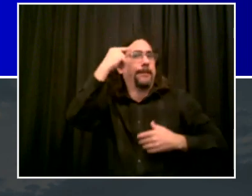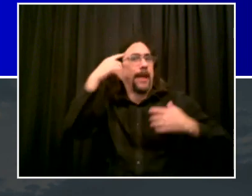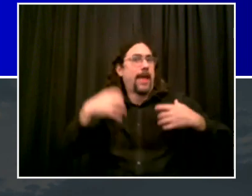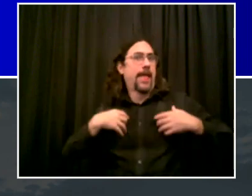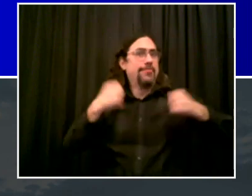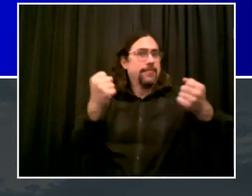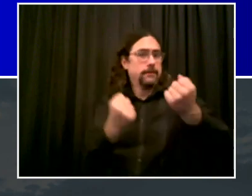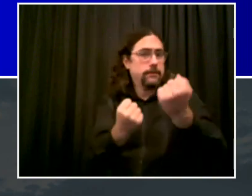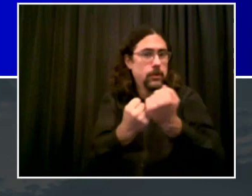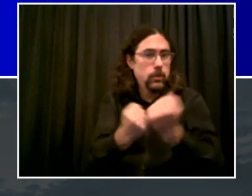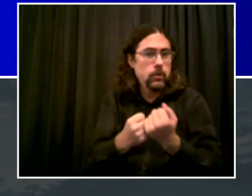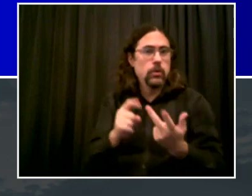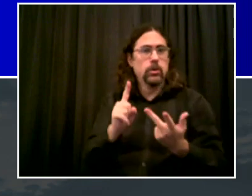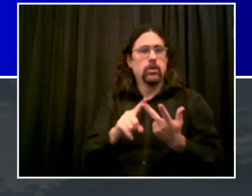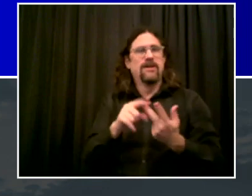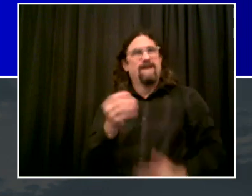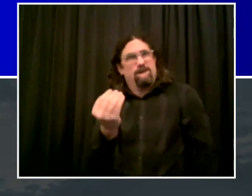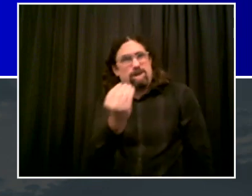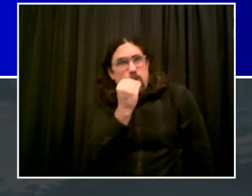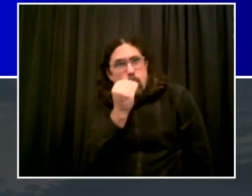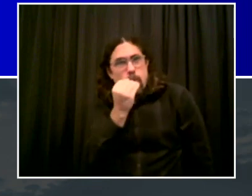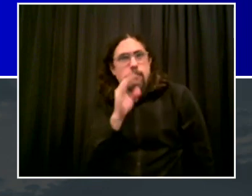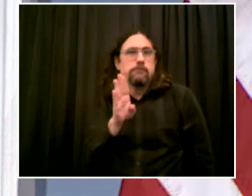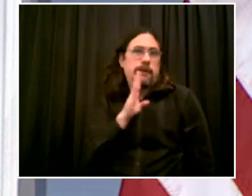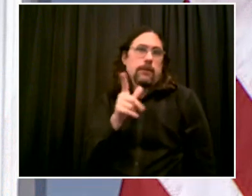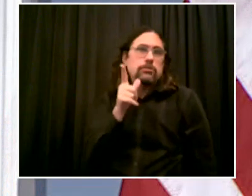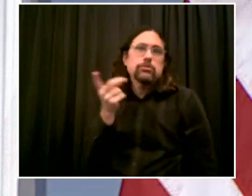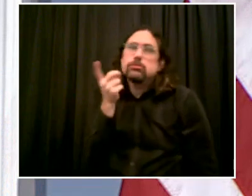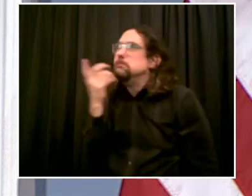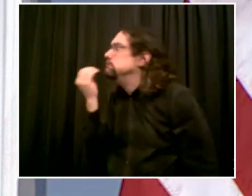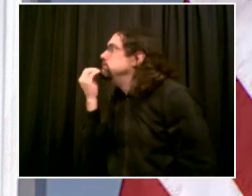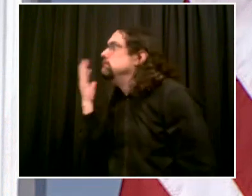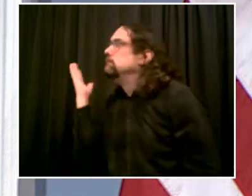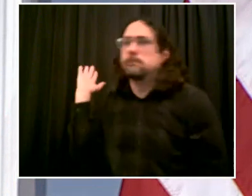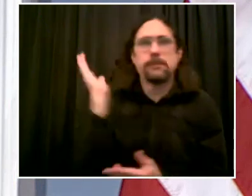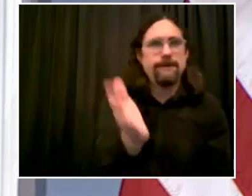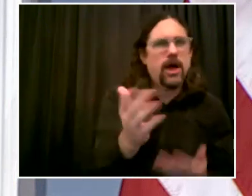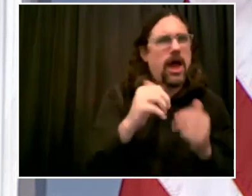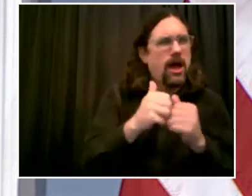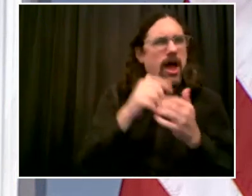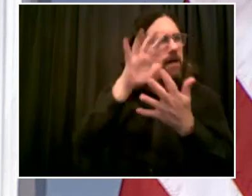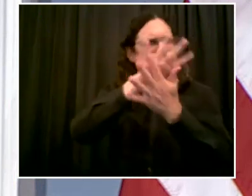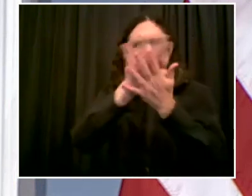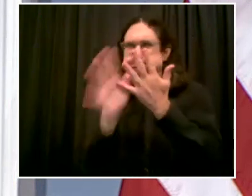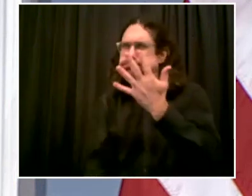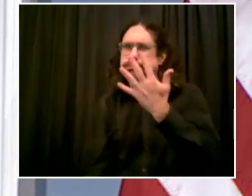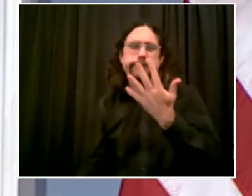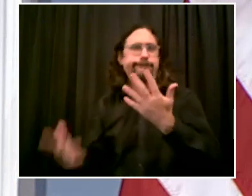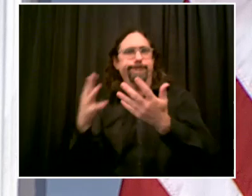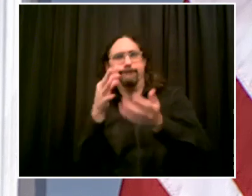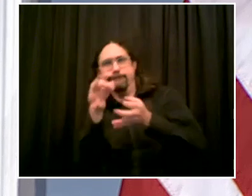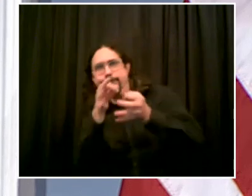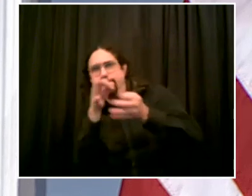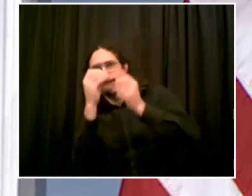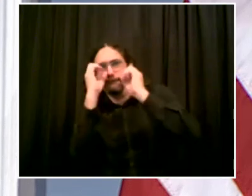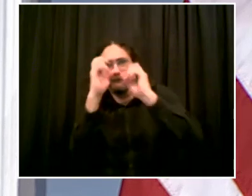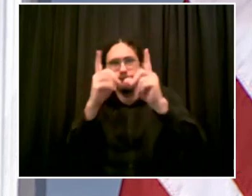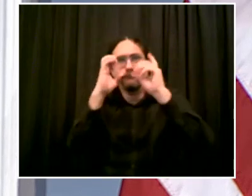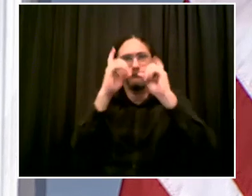THOUSANDS OF PEOPLE IN THEIR HOME. I WANT TO TAKE THIS MOMENT TO